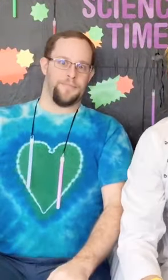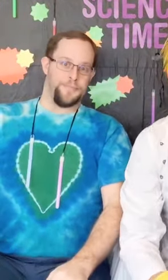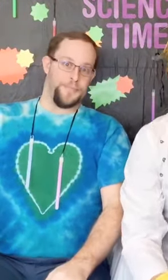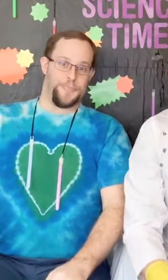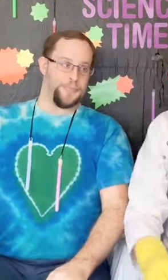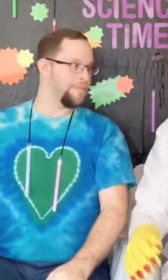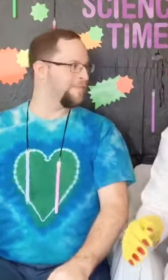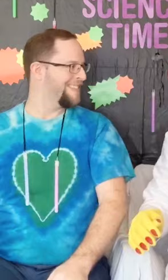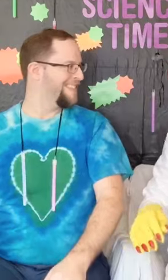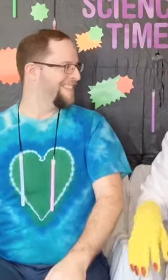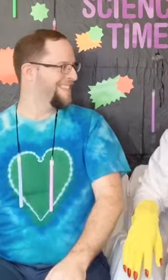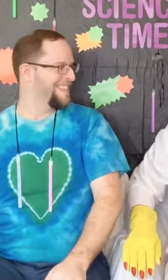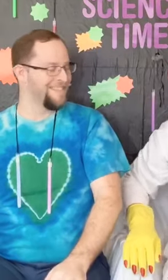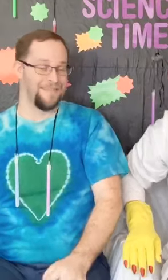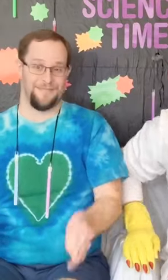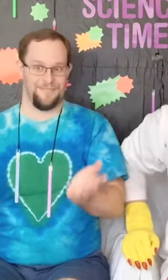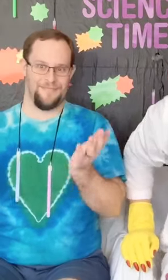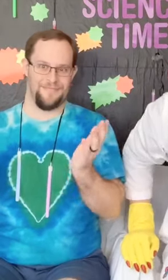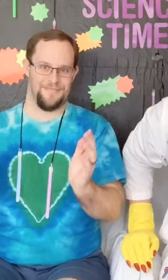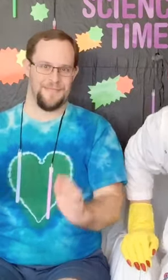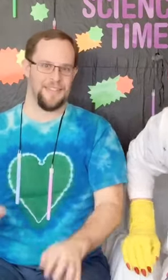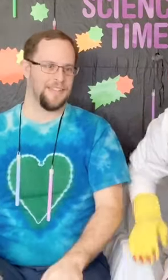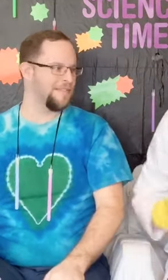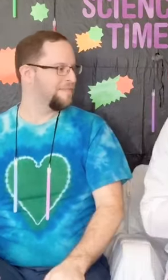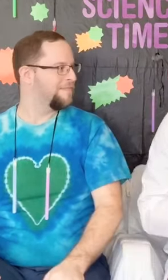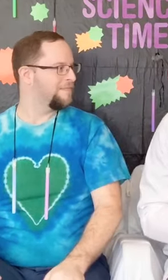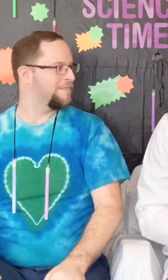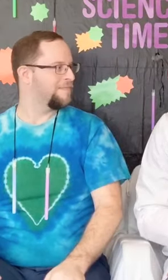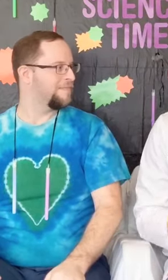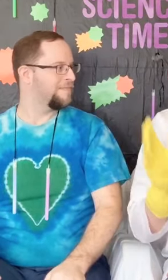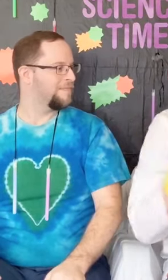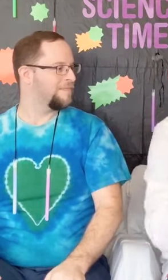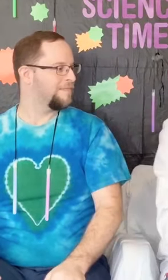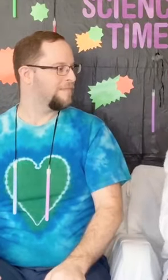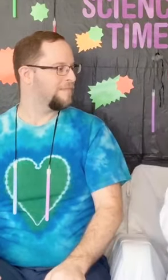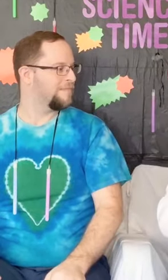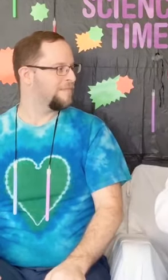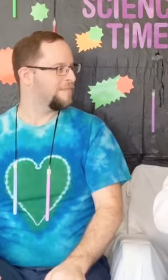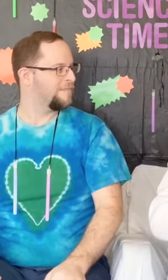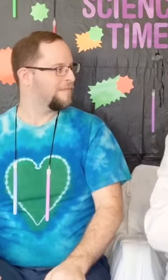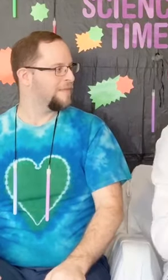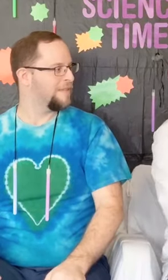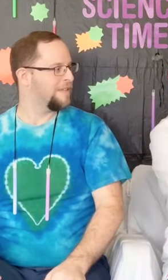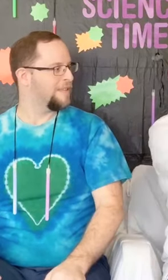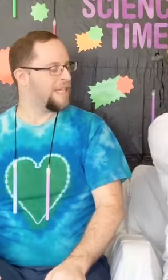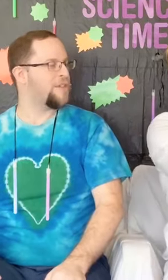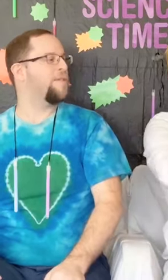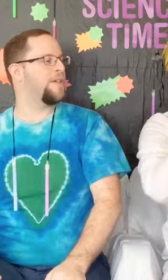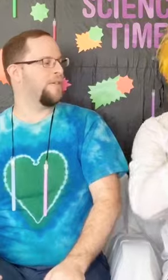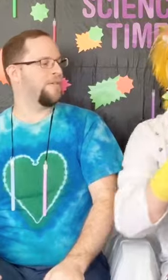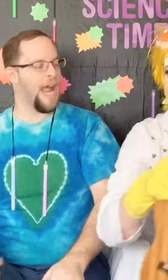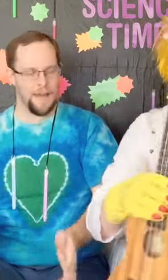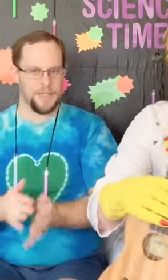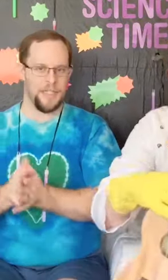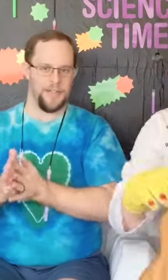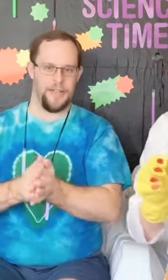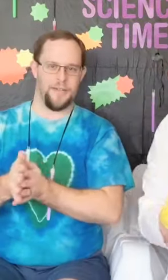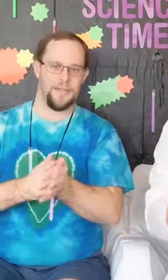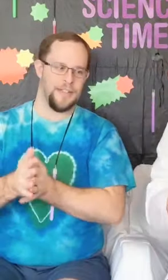doing reading all the time! Okay! Um, what do we...oh yeah! I play a song at the beginning of the program. AARON: Yes, you do. CALI: Absolutely. We have a little, a